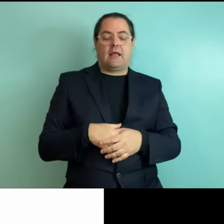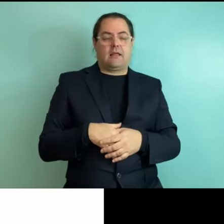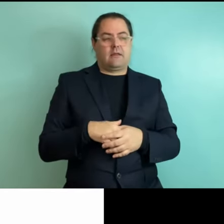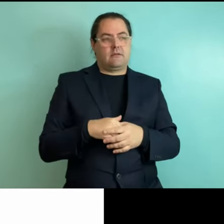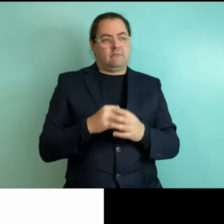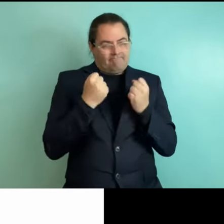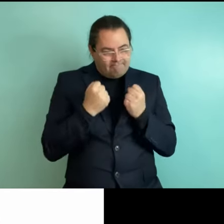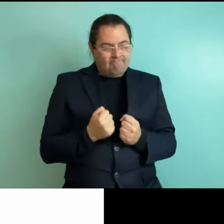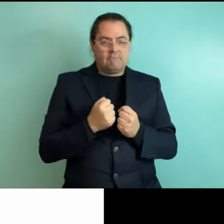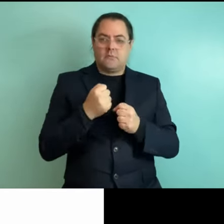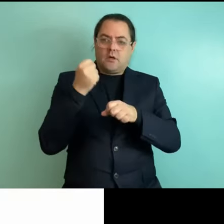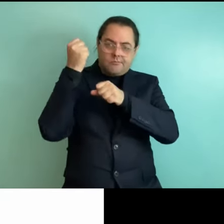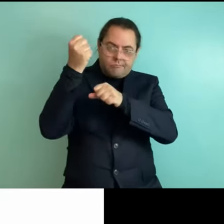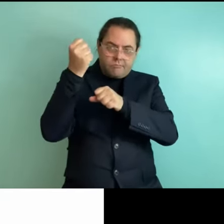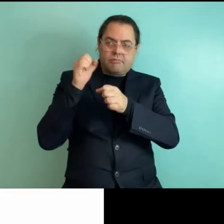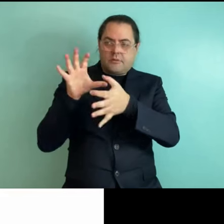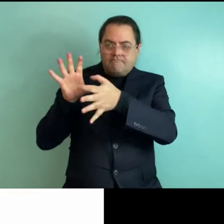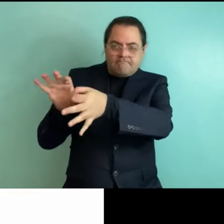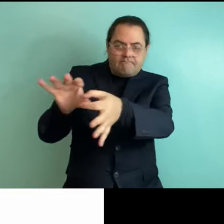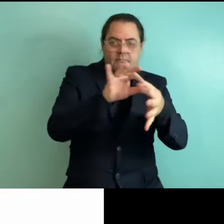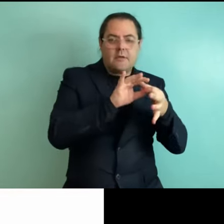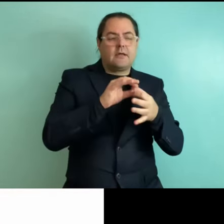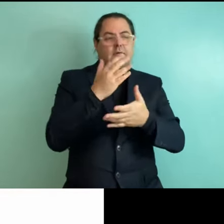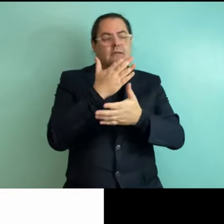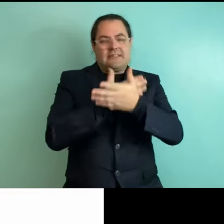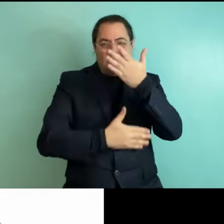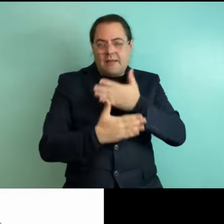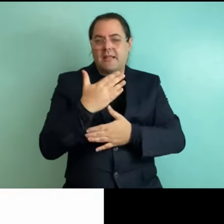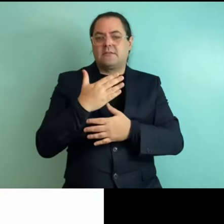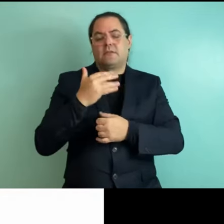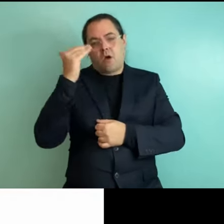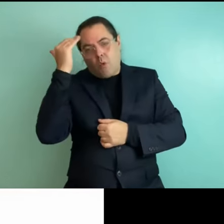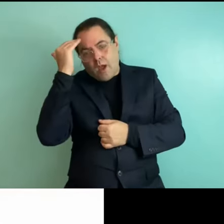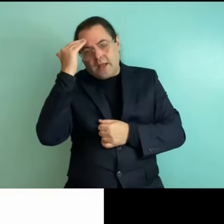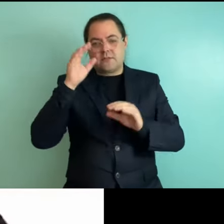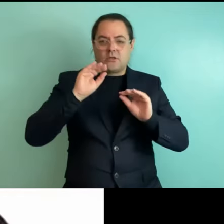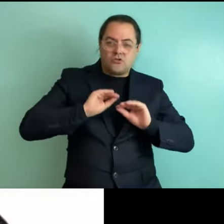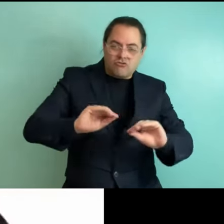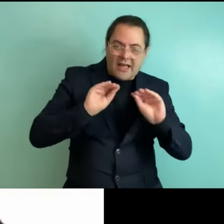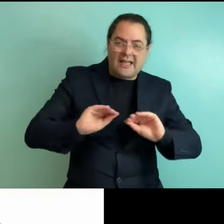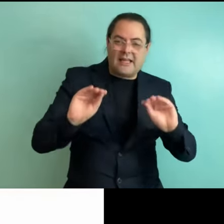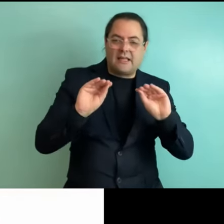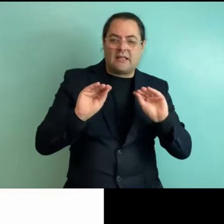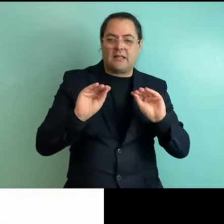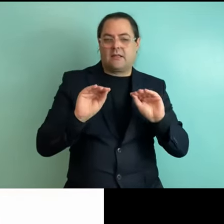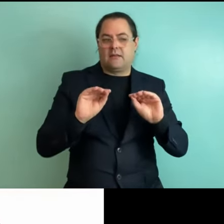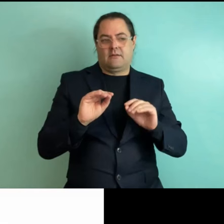campaign around disability awareness or training, but then we have 363 days or whatever remaining